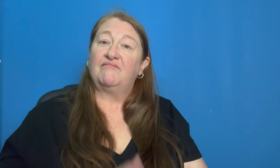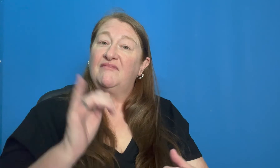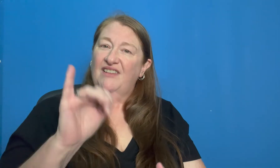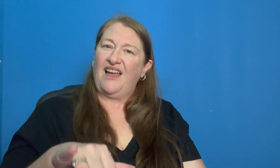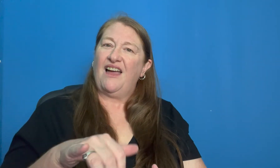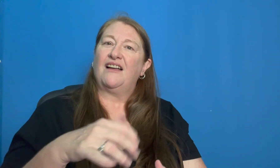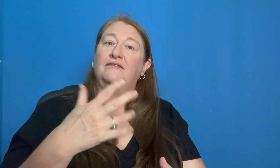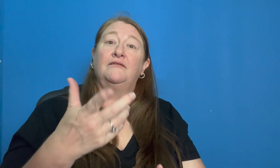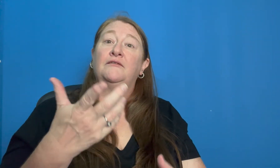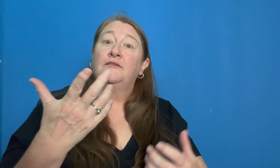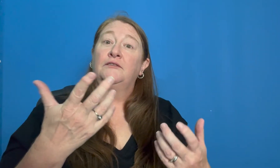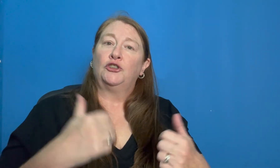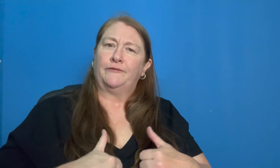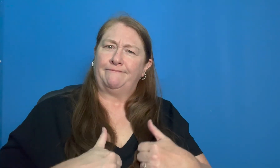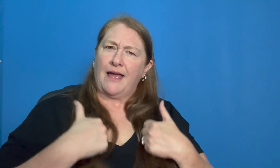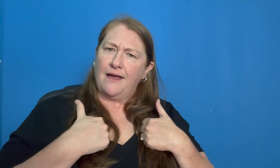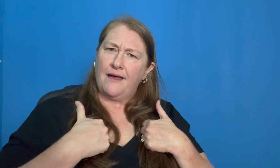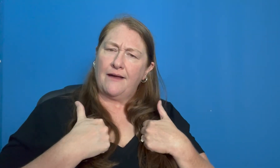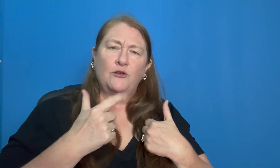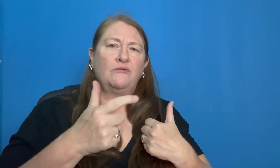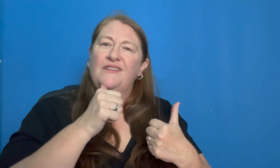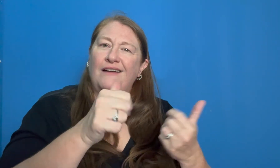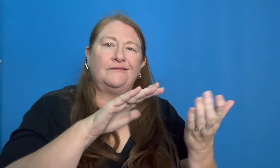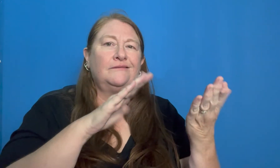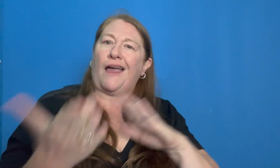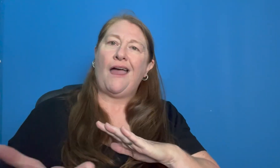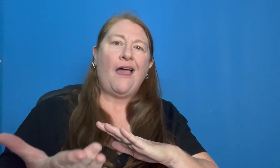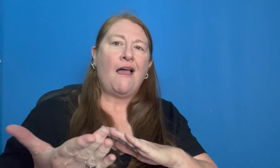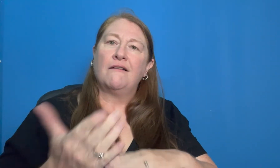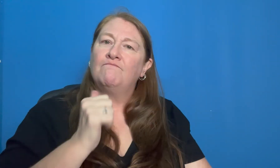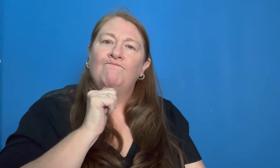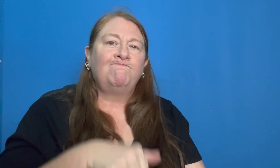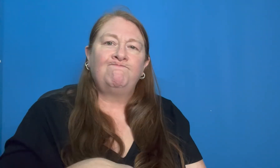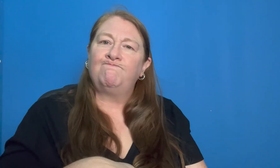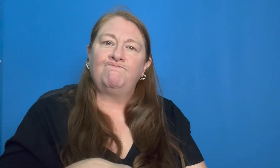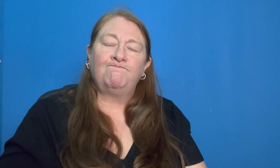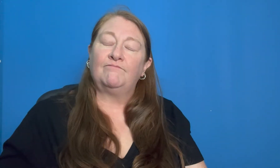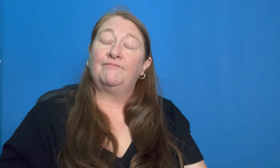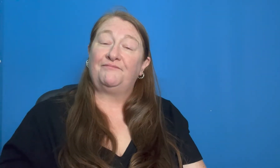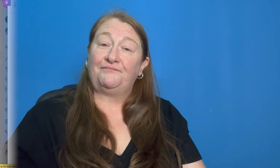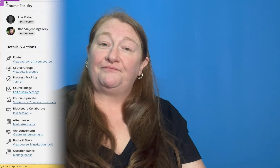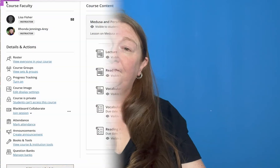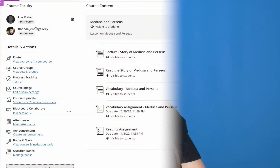To recap, survive means you stay alive, you do not die.